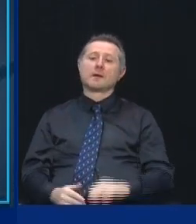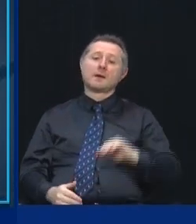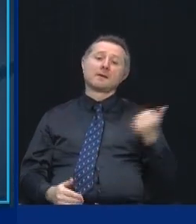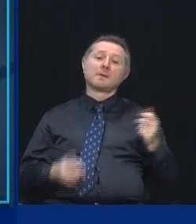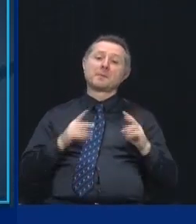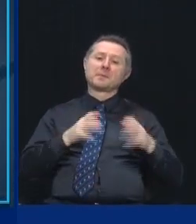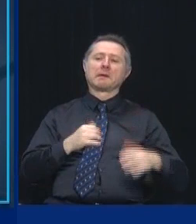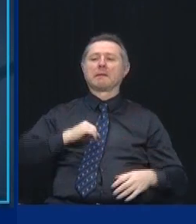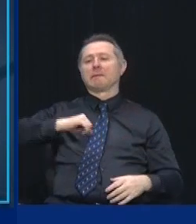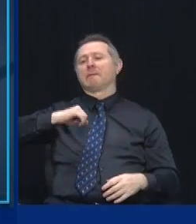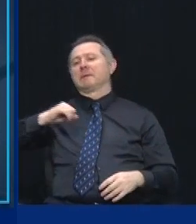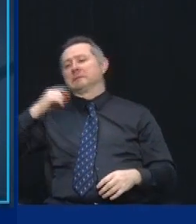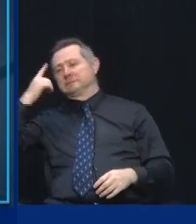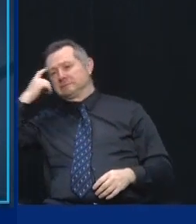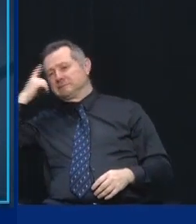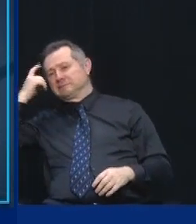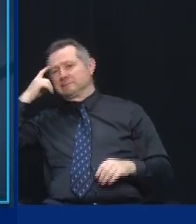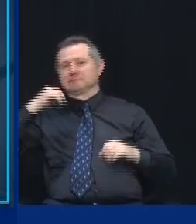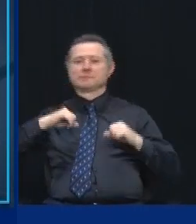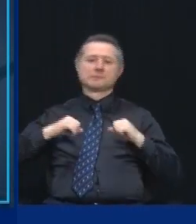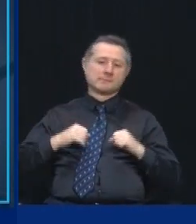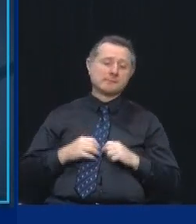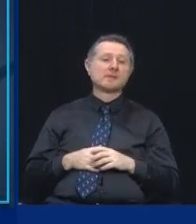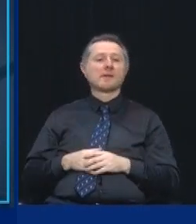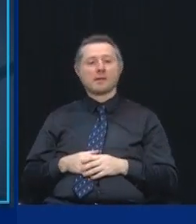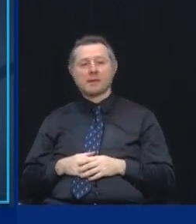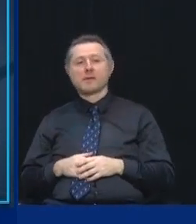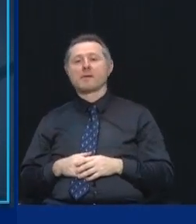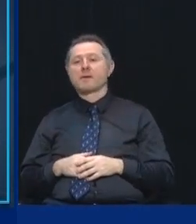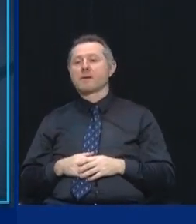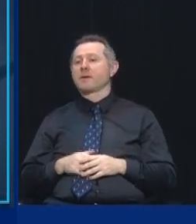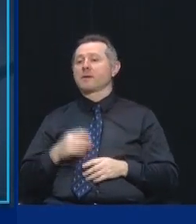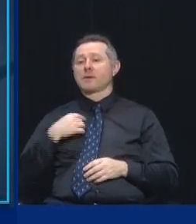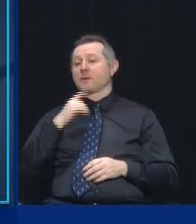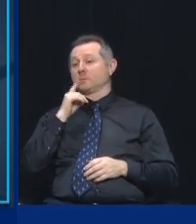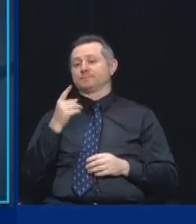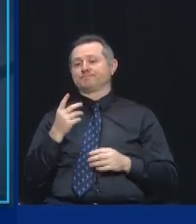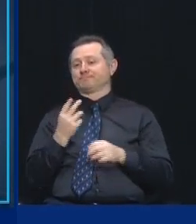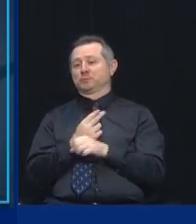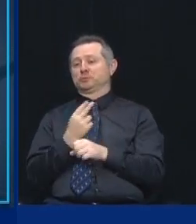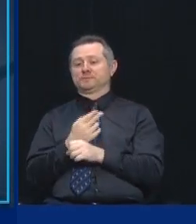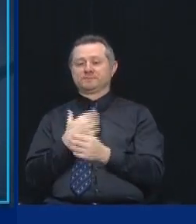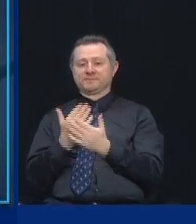AND I'M GOING TO CONTINUE WORKING ON THAT.